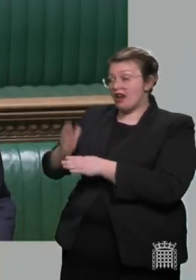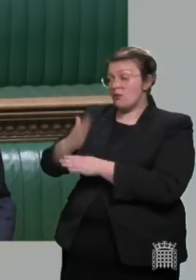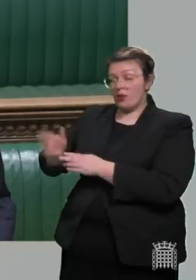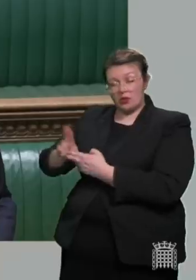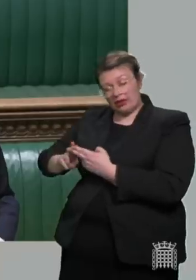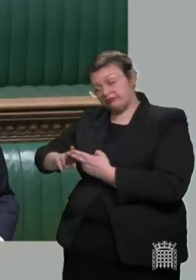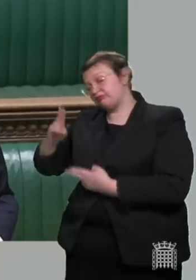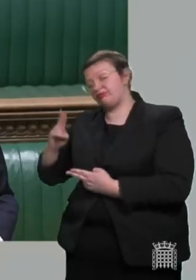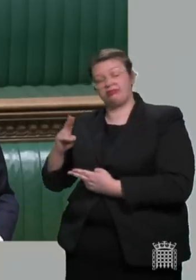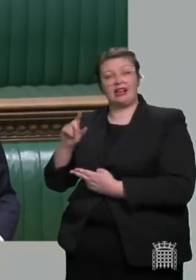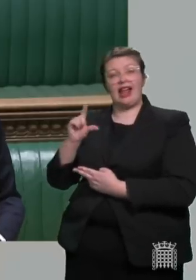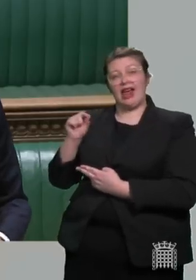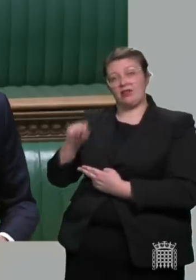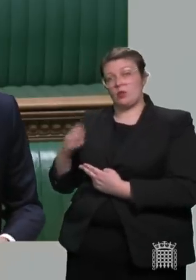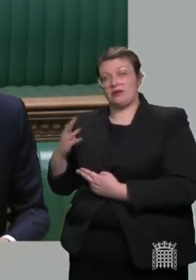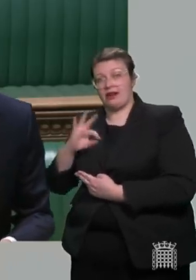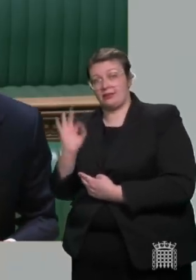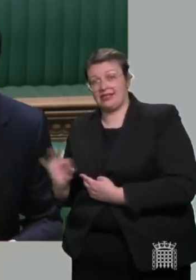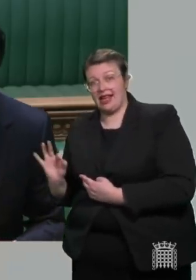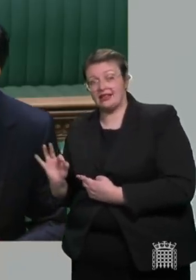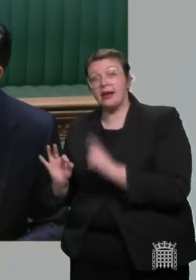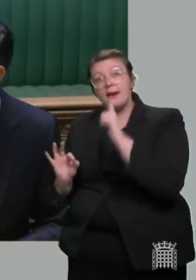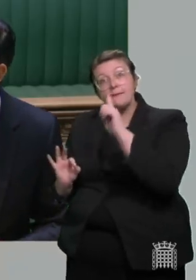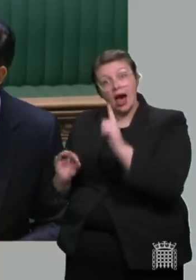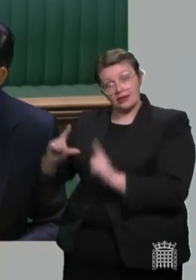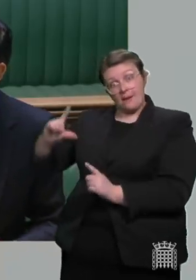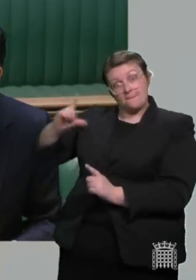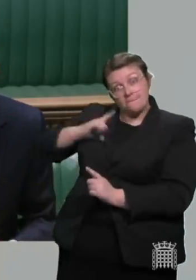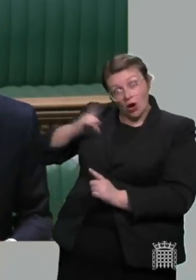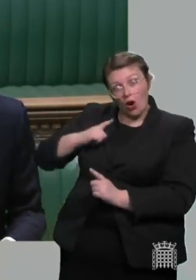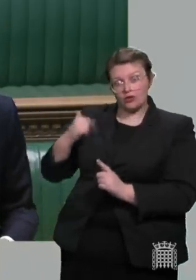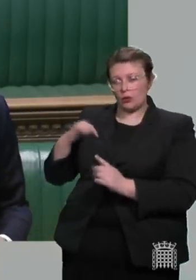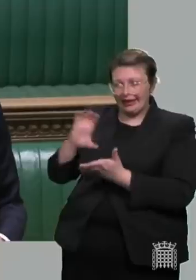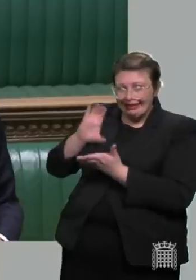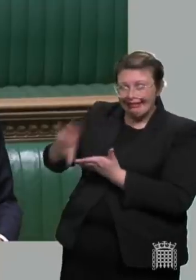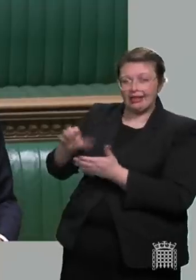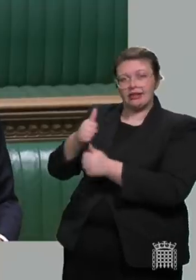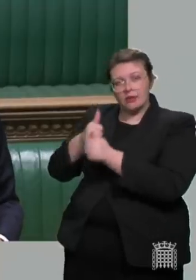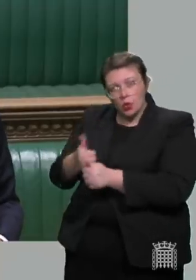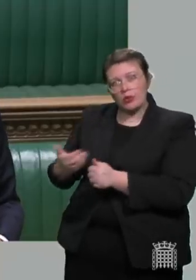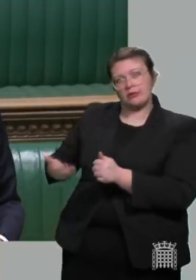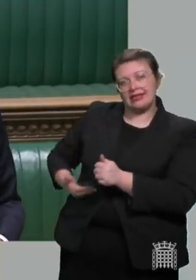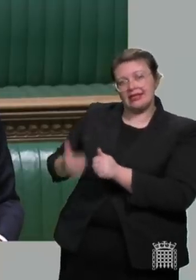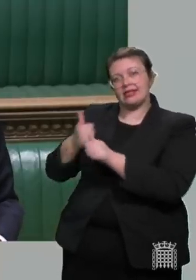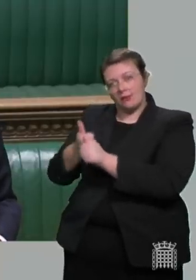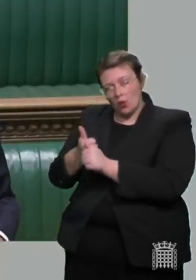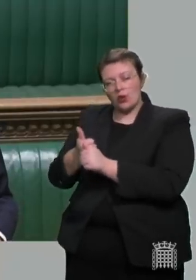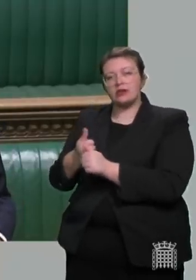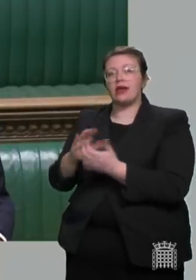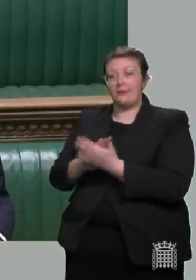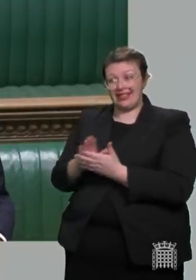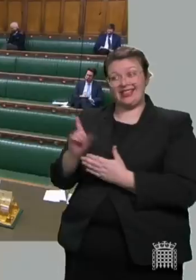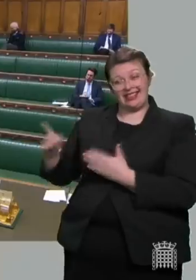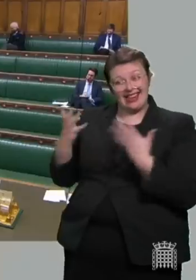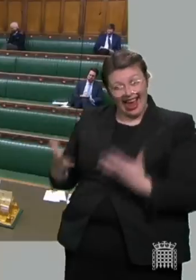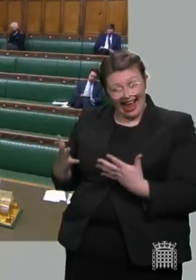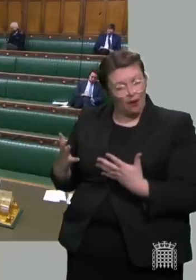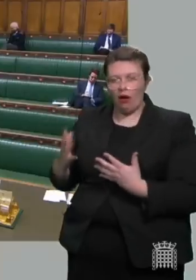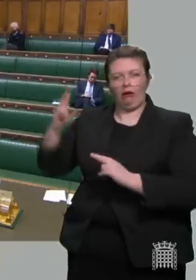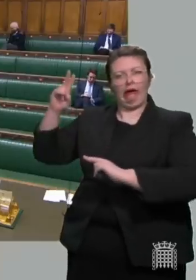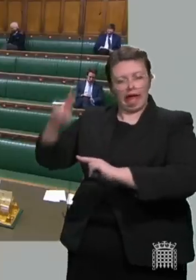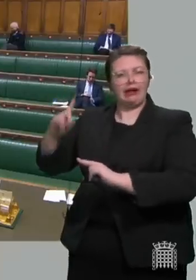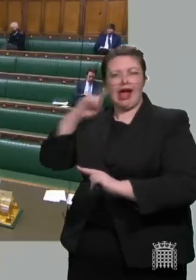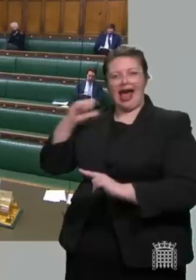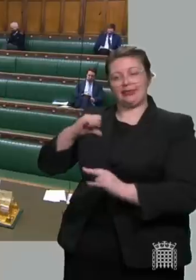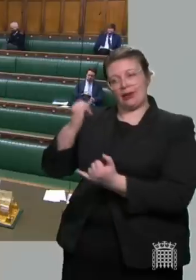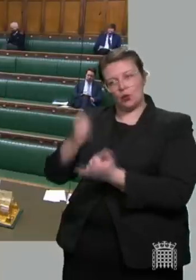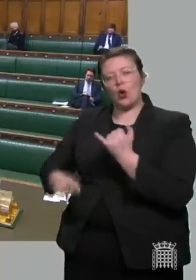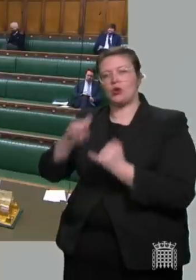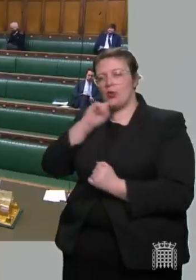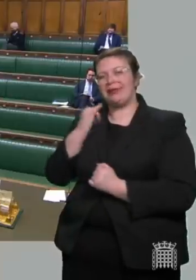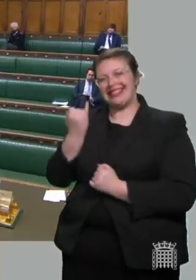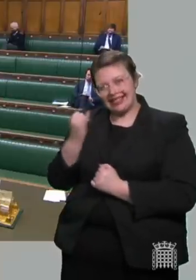because of our interventions, it forecast a much lower peak: 6.5%. That means 1.8 million fewer